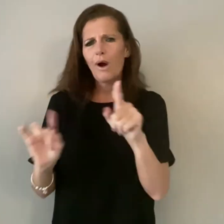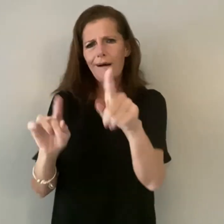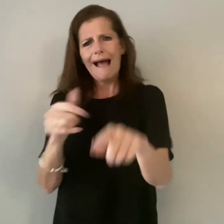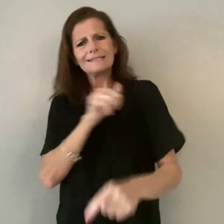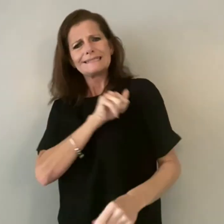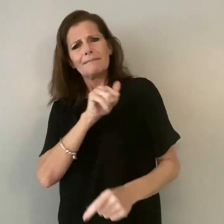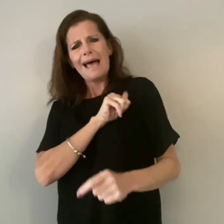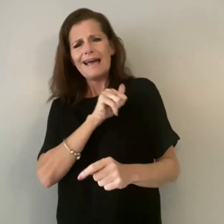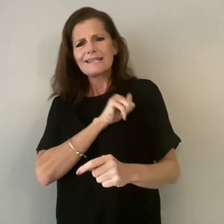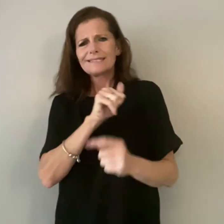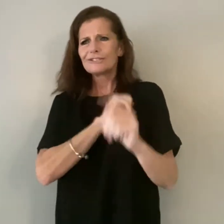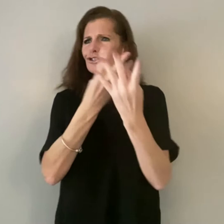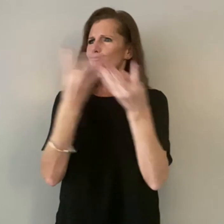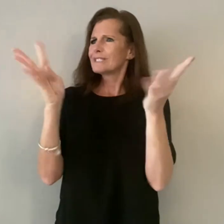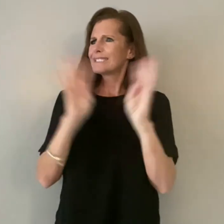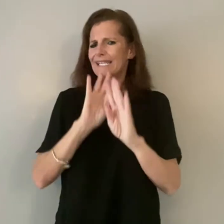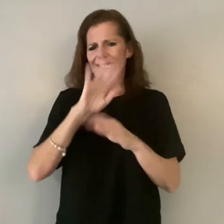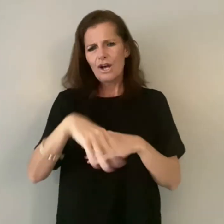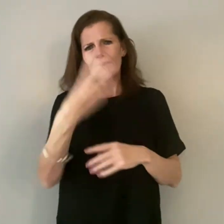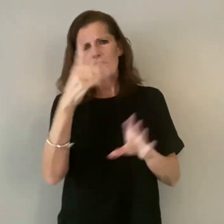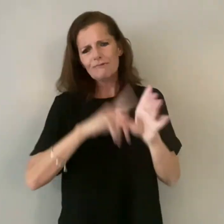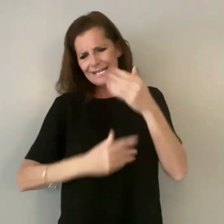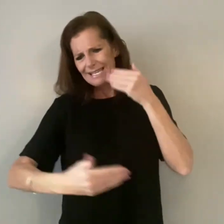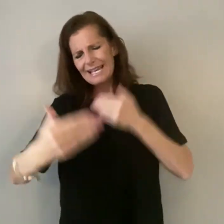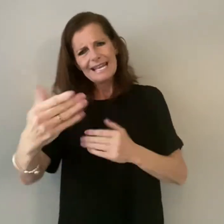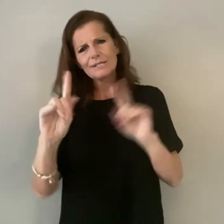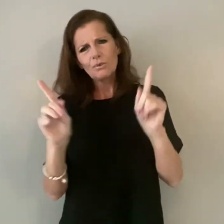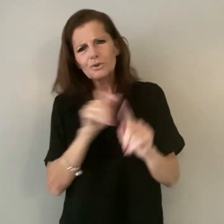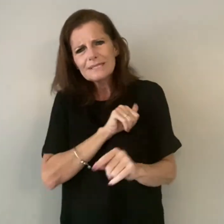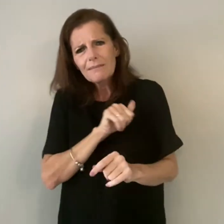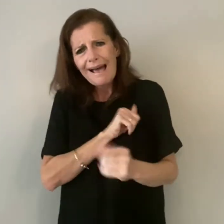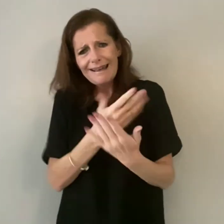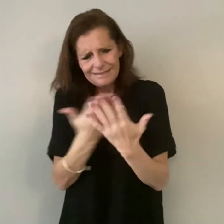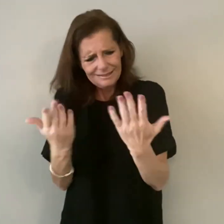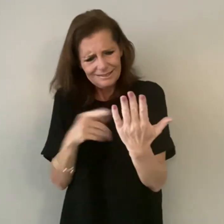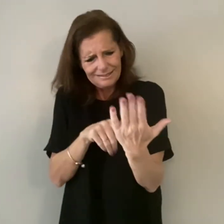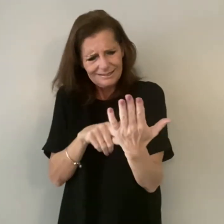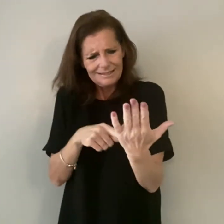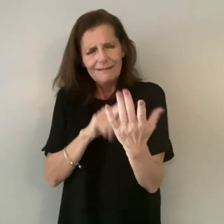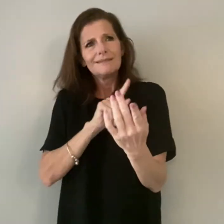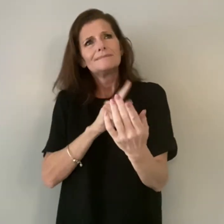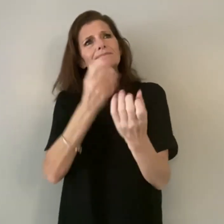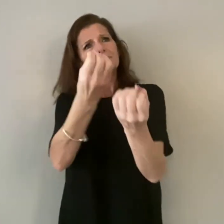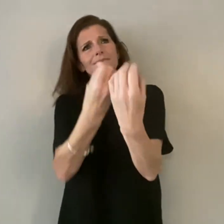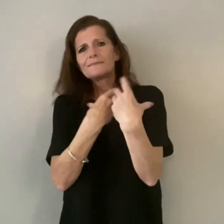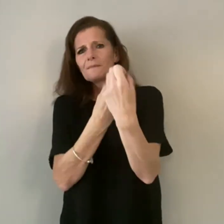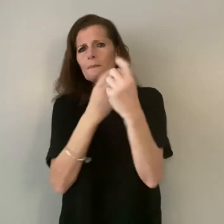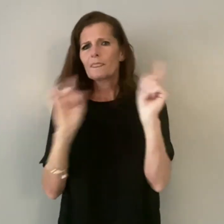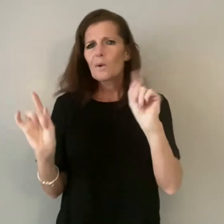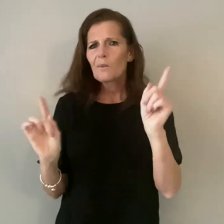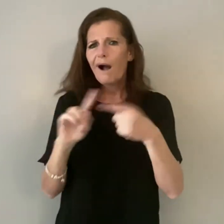What do you expect of trustees across a three year term? What input are they going to be asked to give?